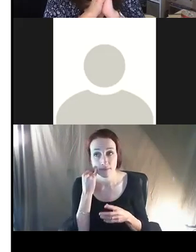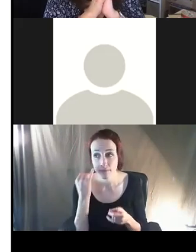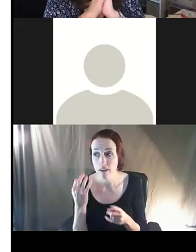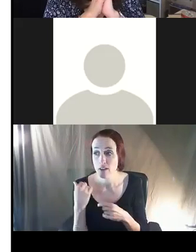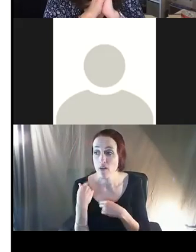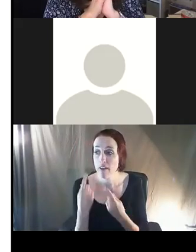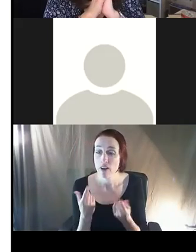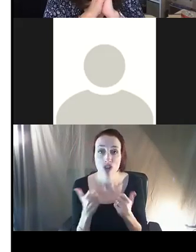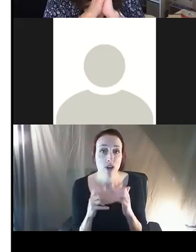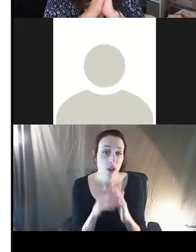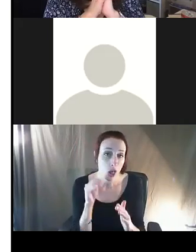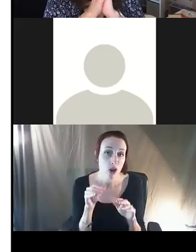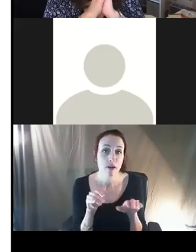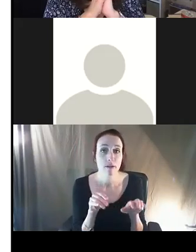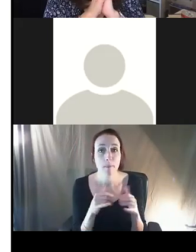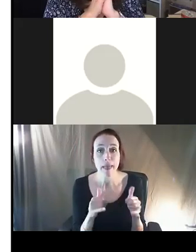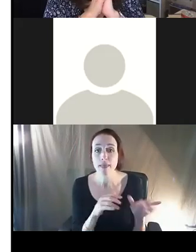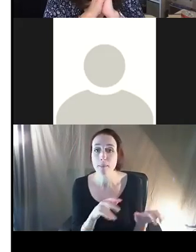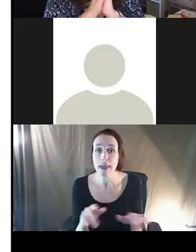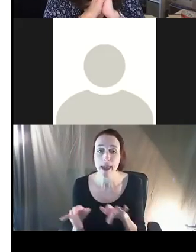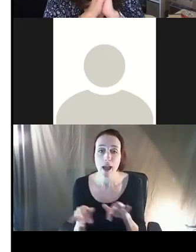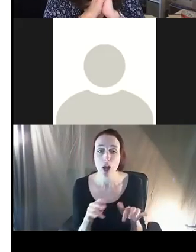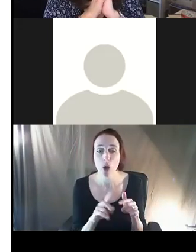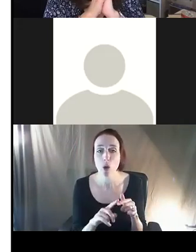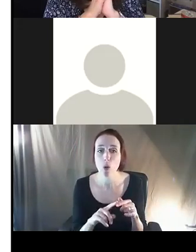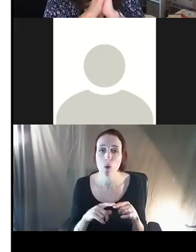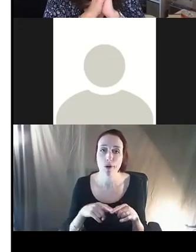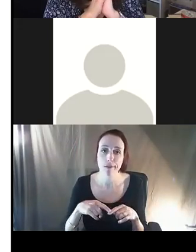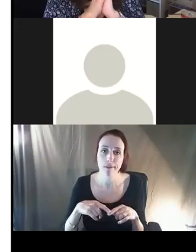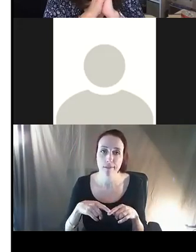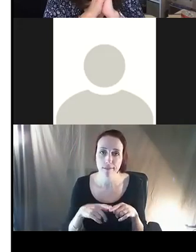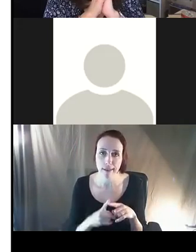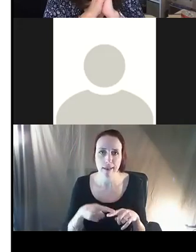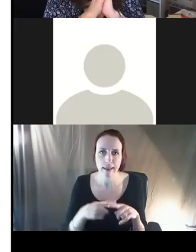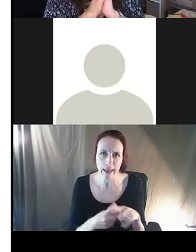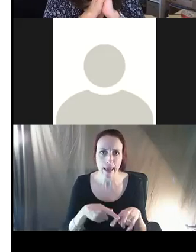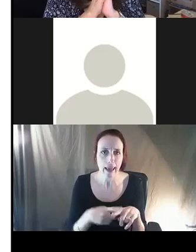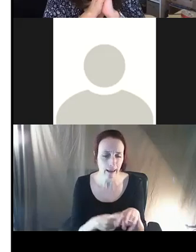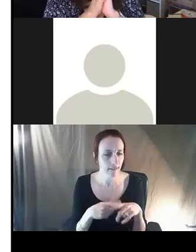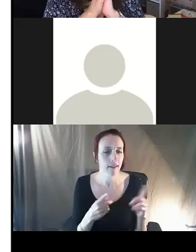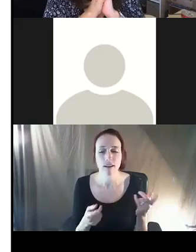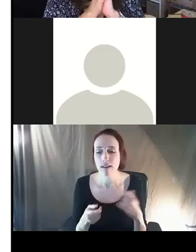piano or learn knitting. Glenda found an awesome study that said it takes